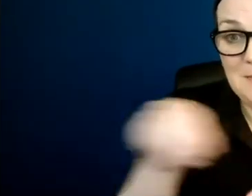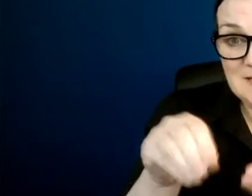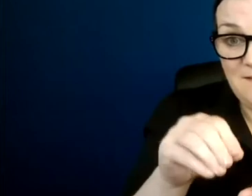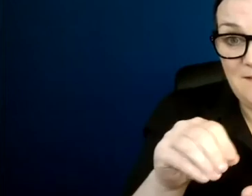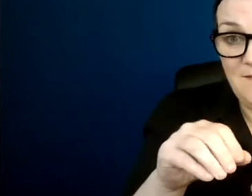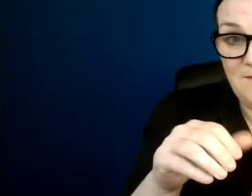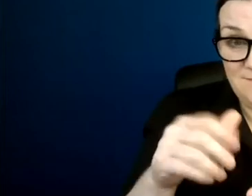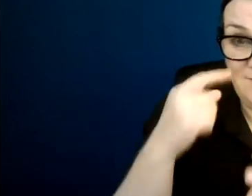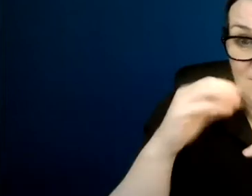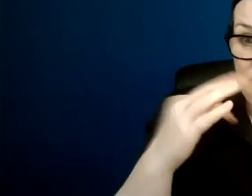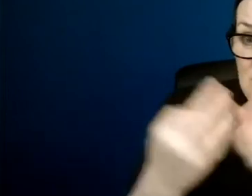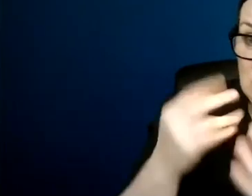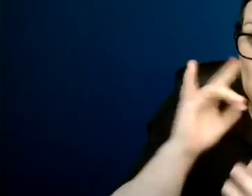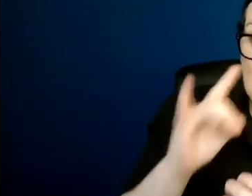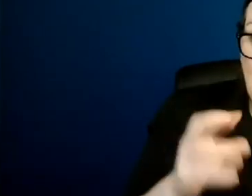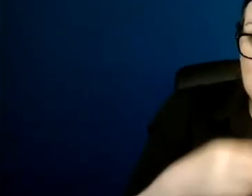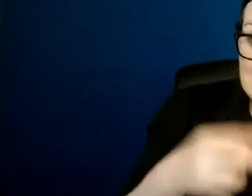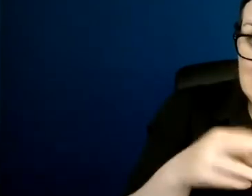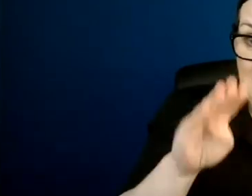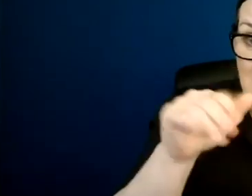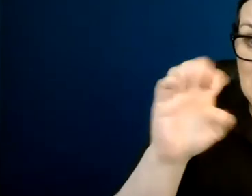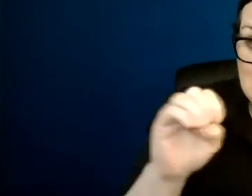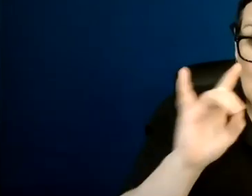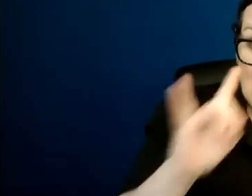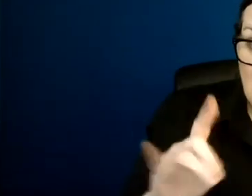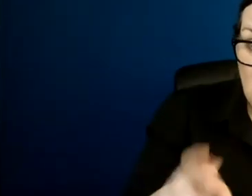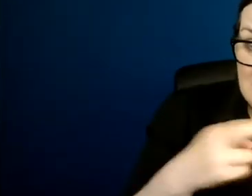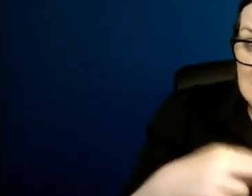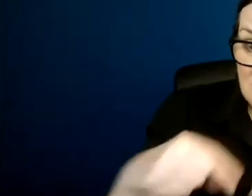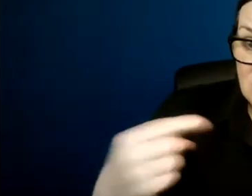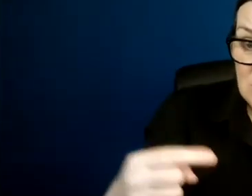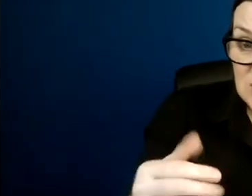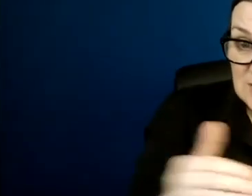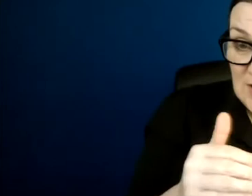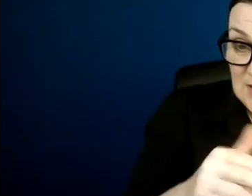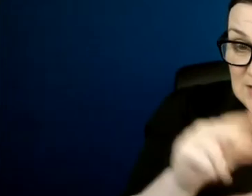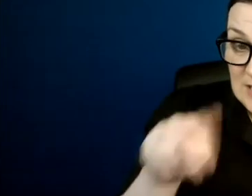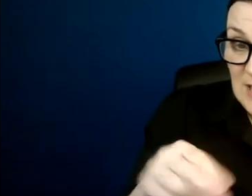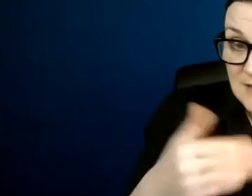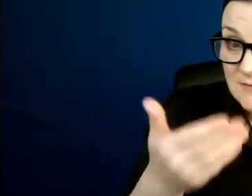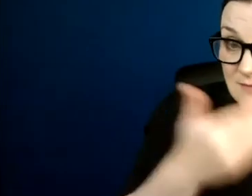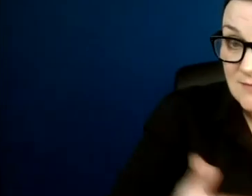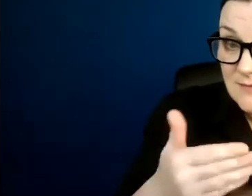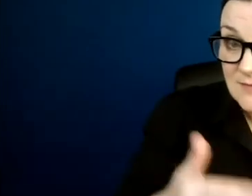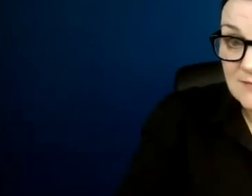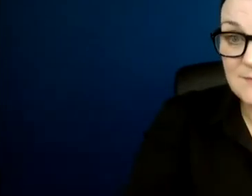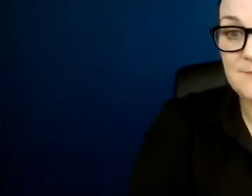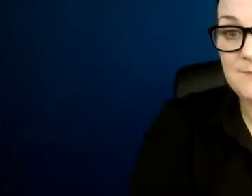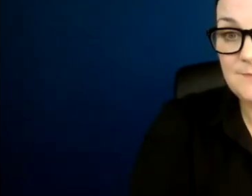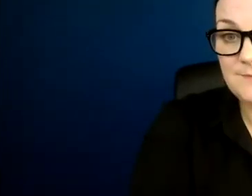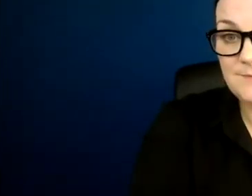already coming your way. So if you could just set out for the banking, the financial sector